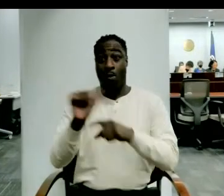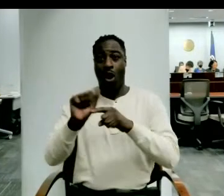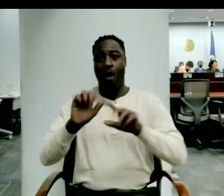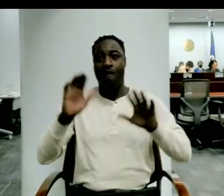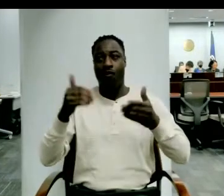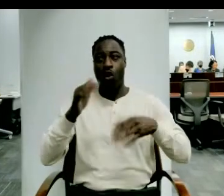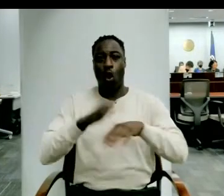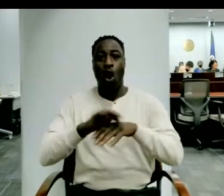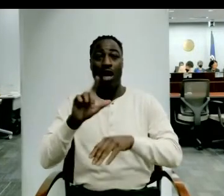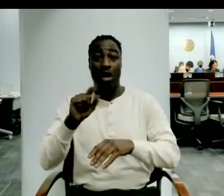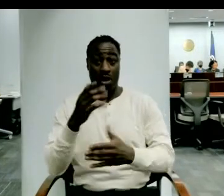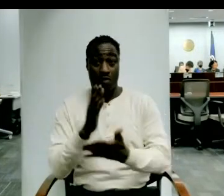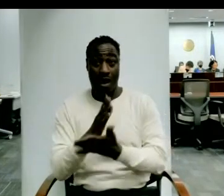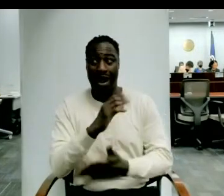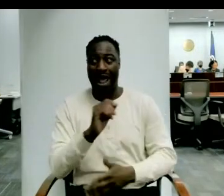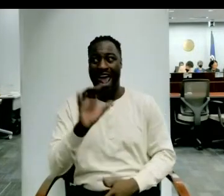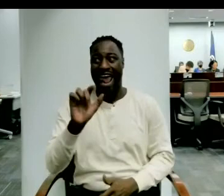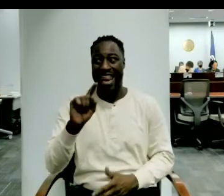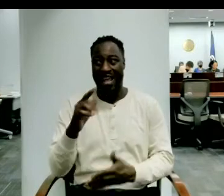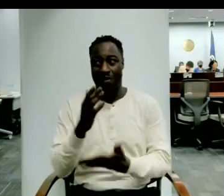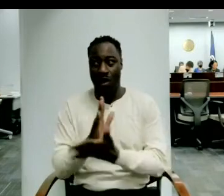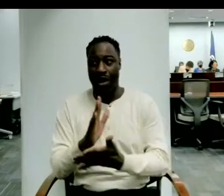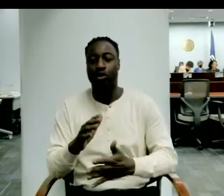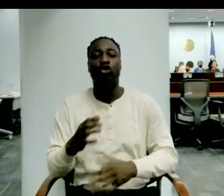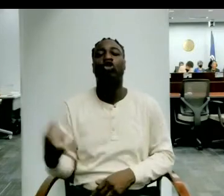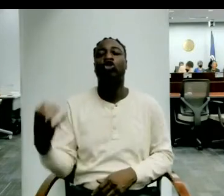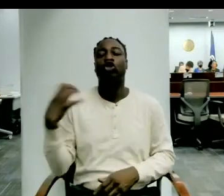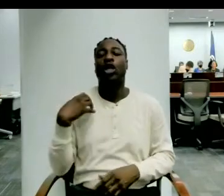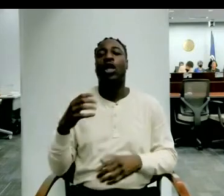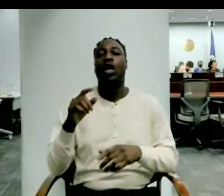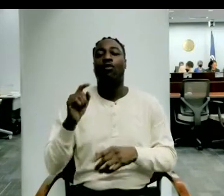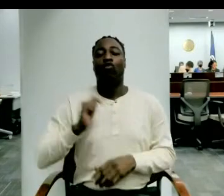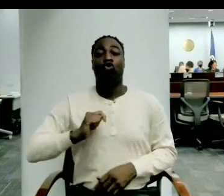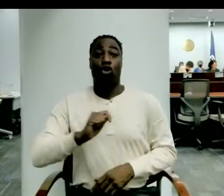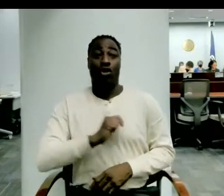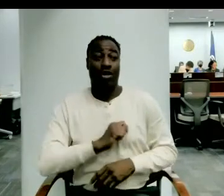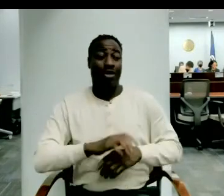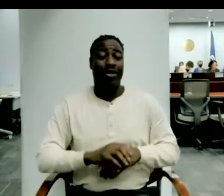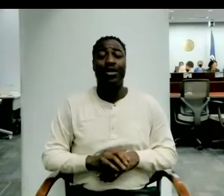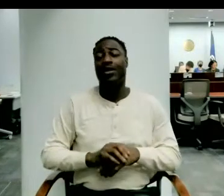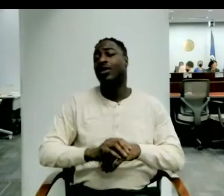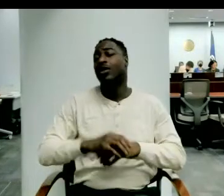and civil rights. She is chair of trustees for the Bazelon center for mental health law.